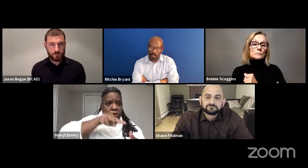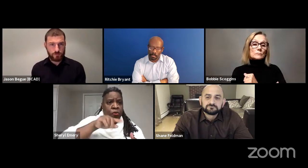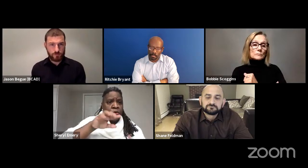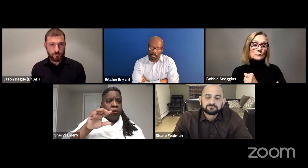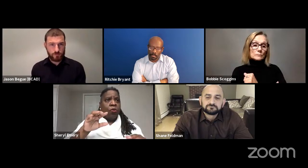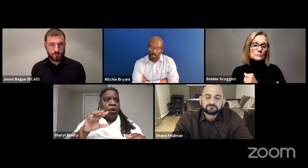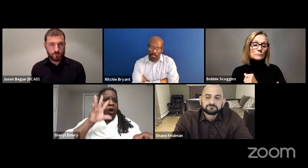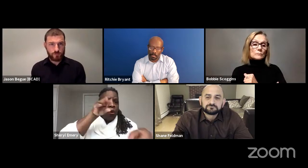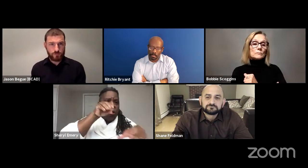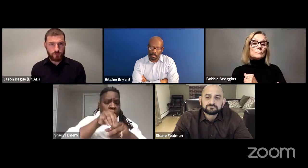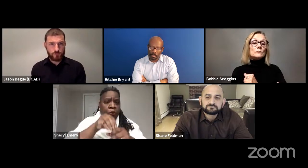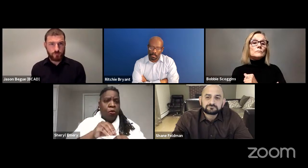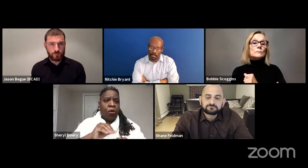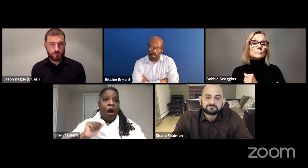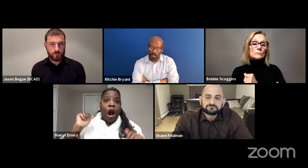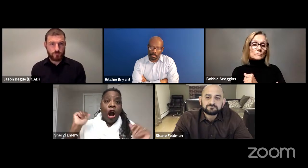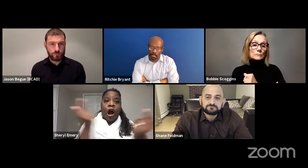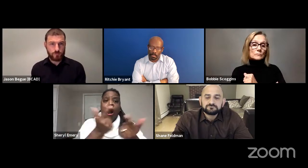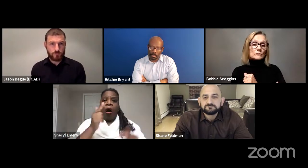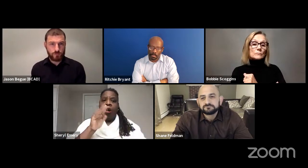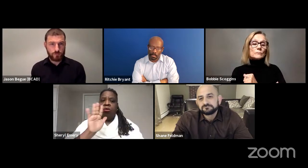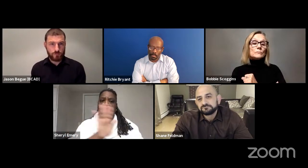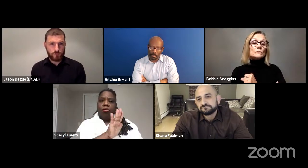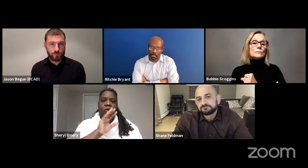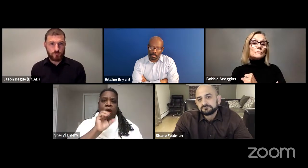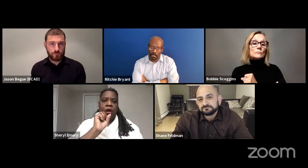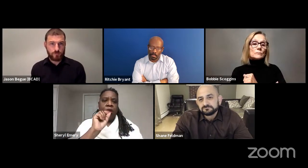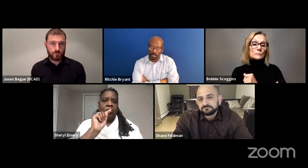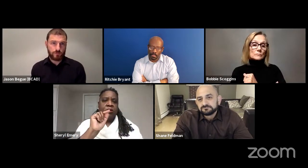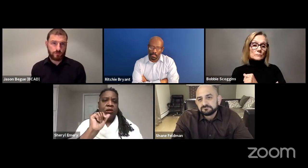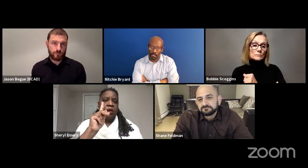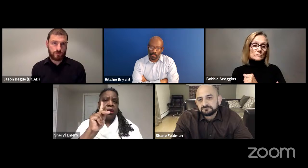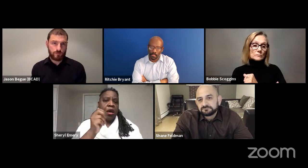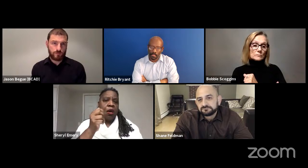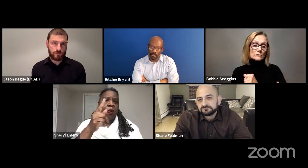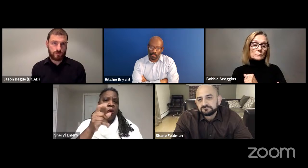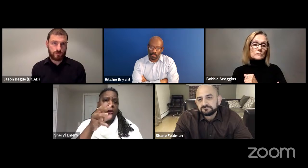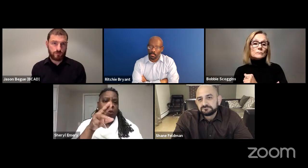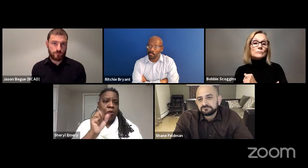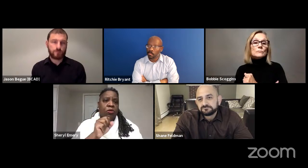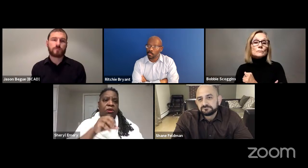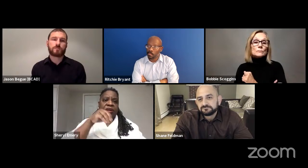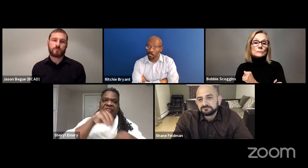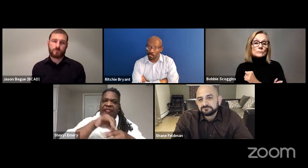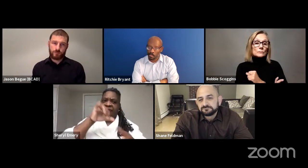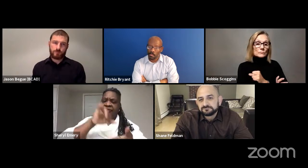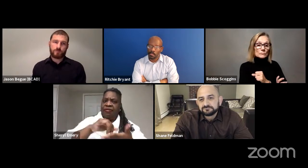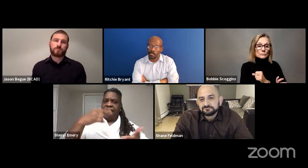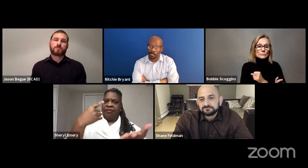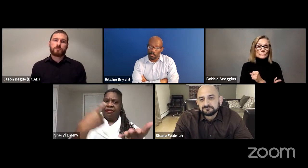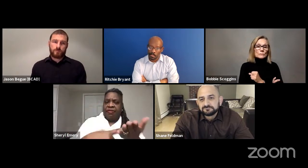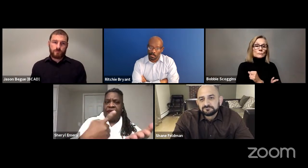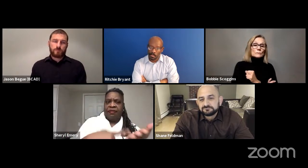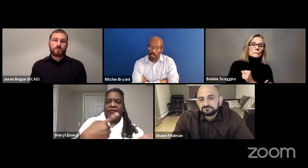agree with Bobbie Beth, it's very important that you include all of your potential stakeholders